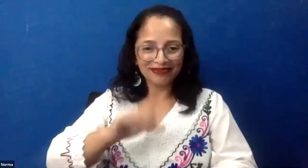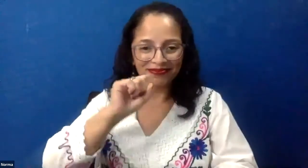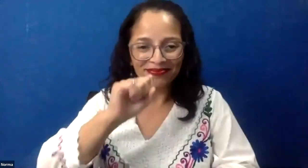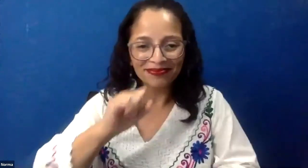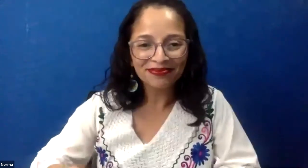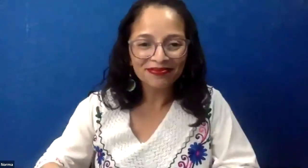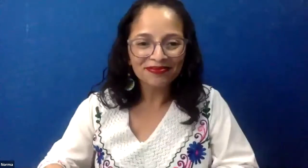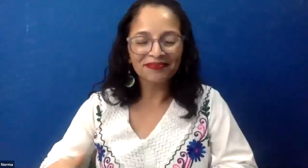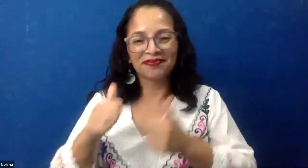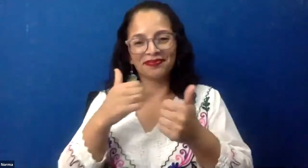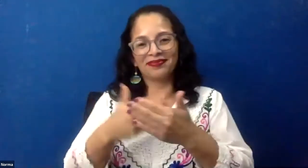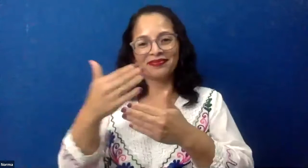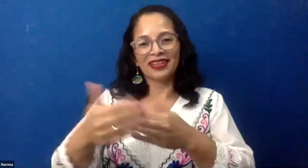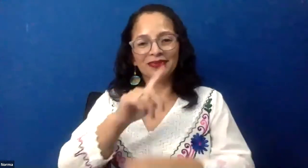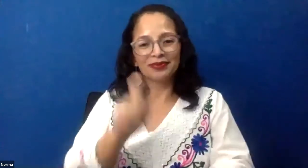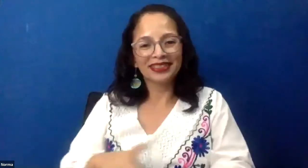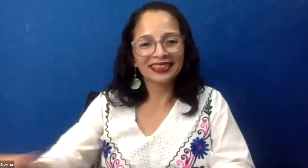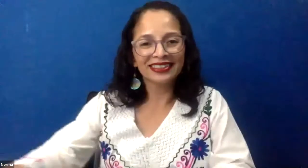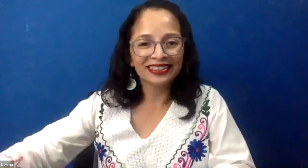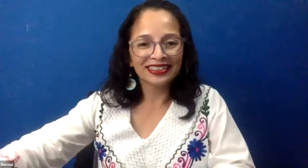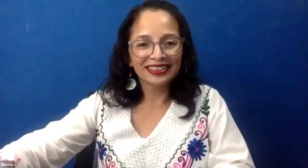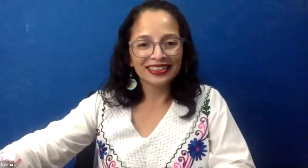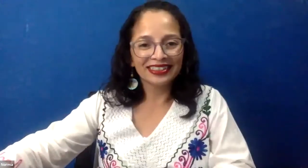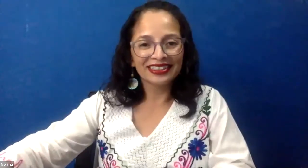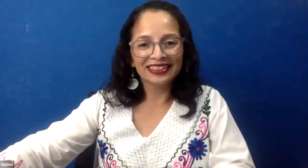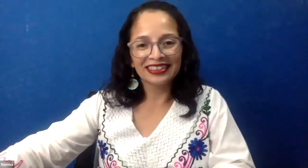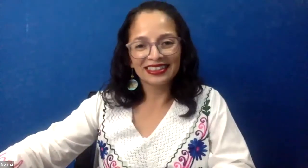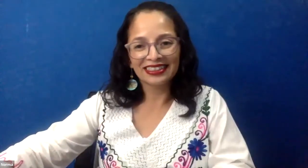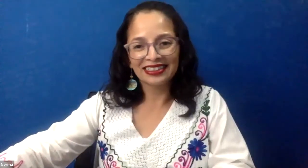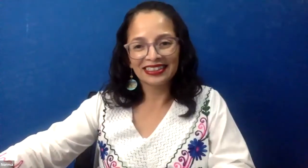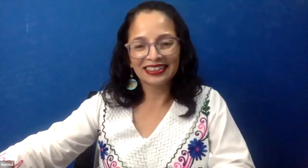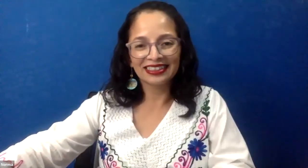That's the biggest bird of prey. Next question.